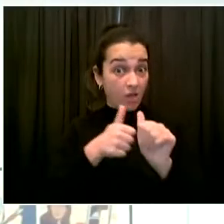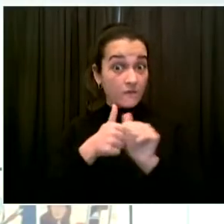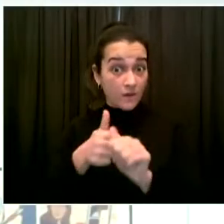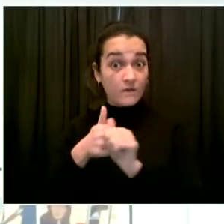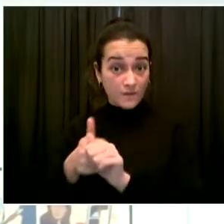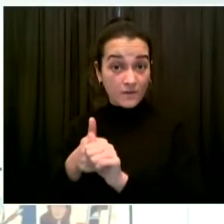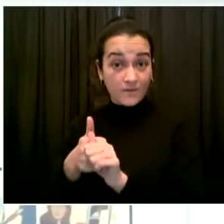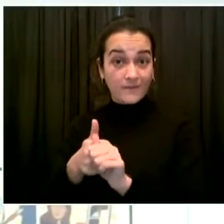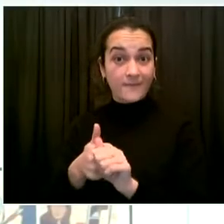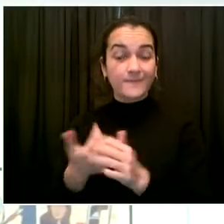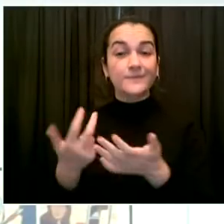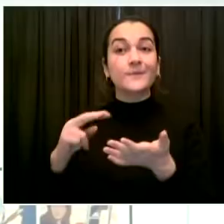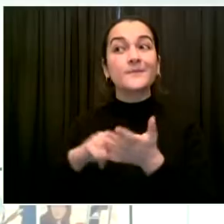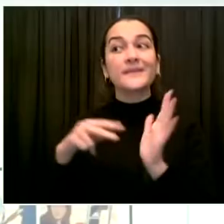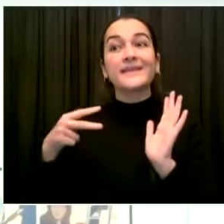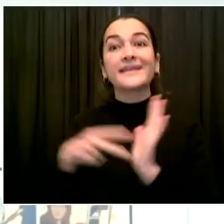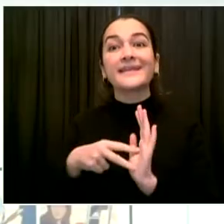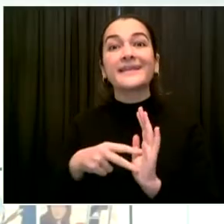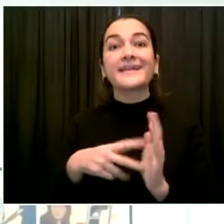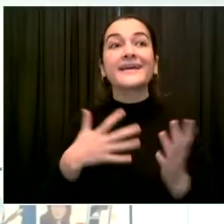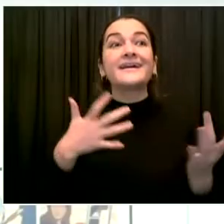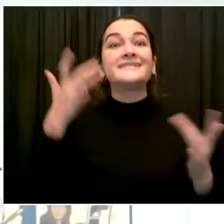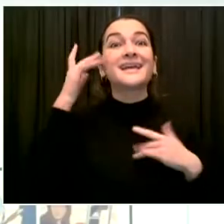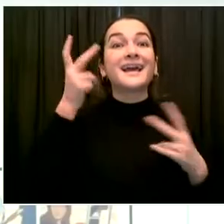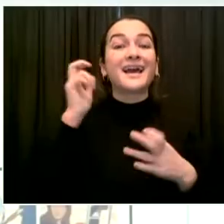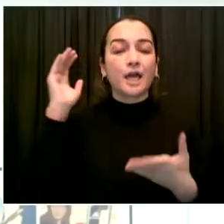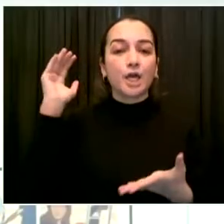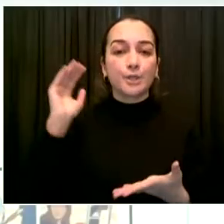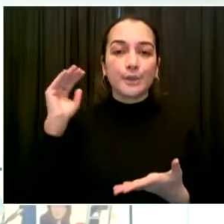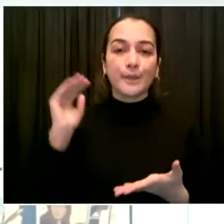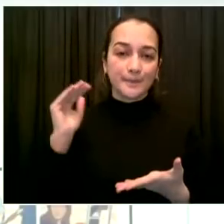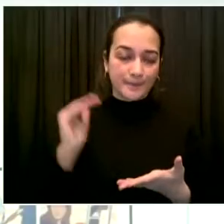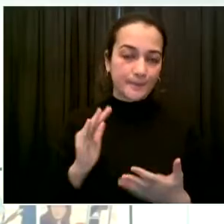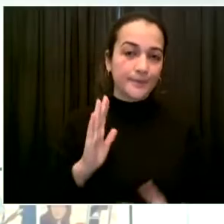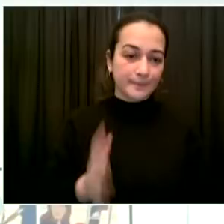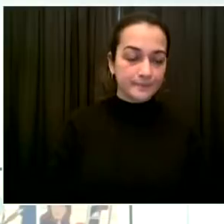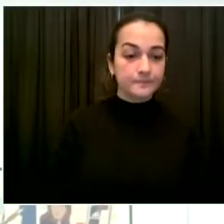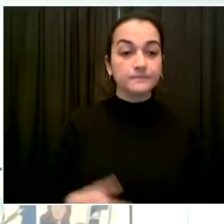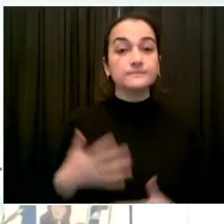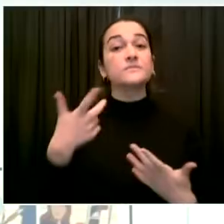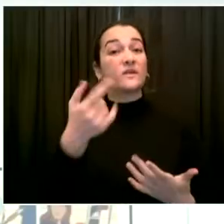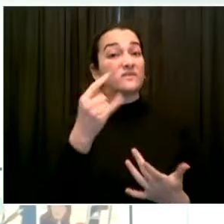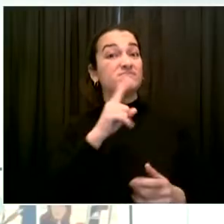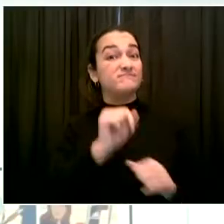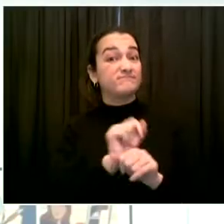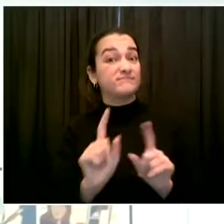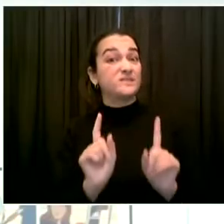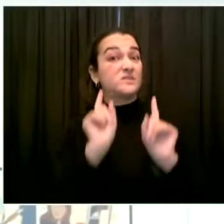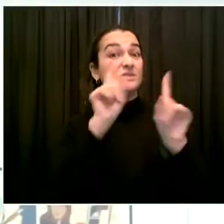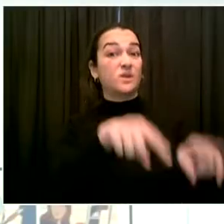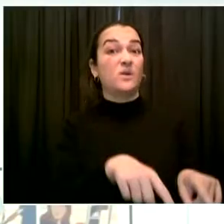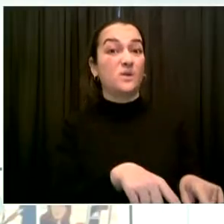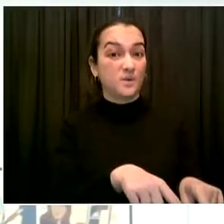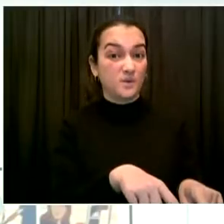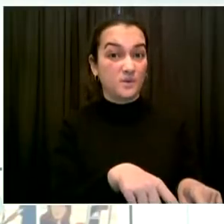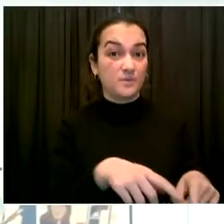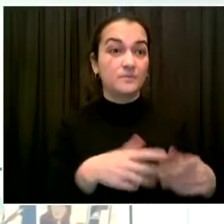SAFELY.